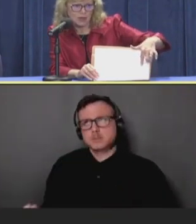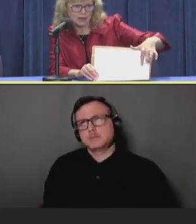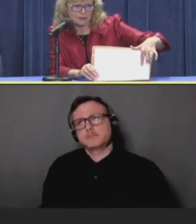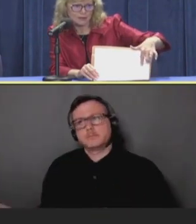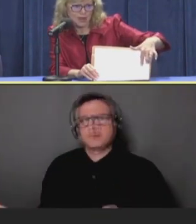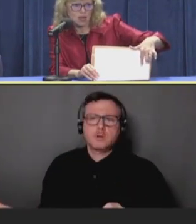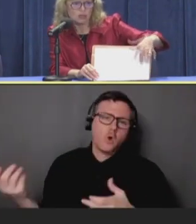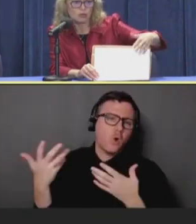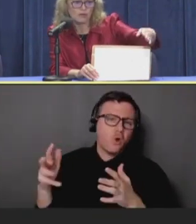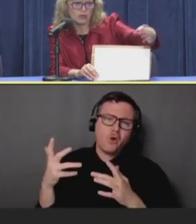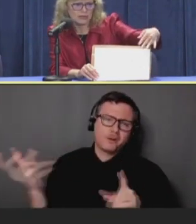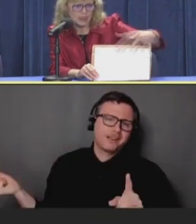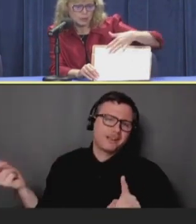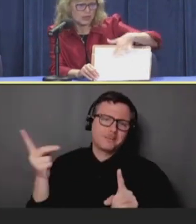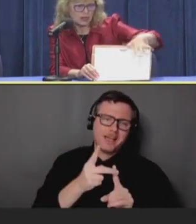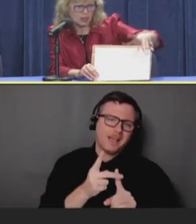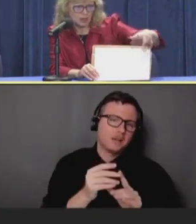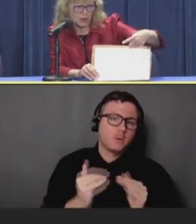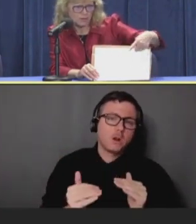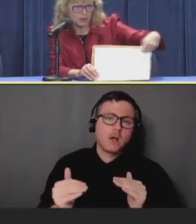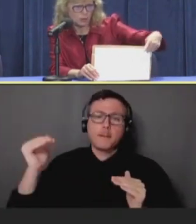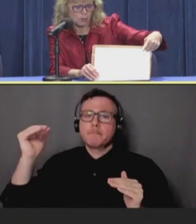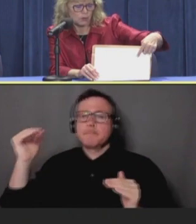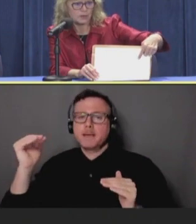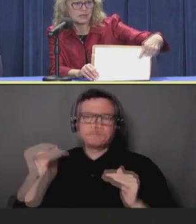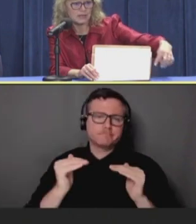So, to give you the exact percentage, I don't have that number with me today.